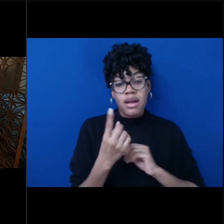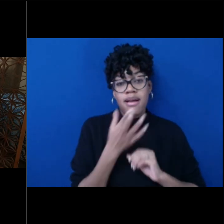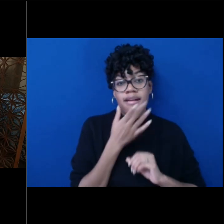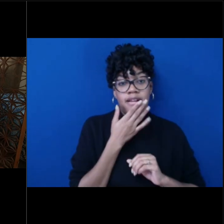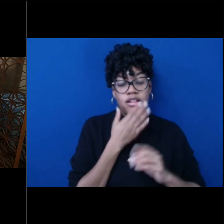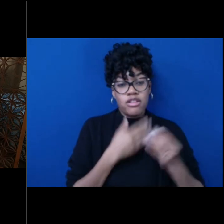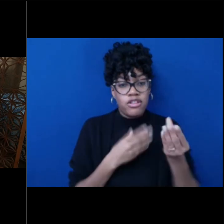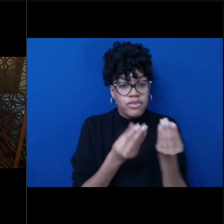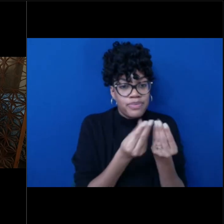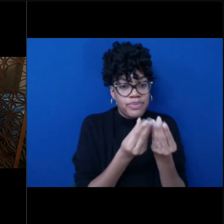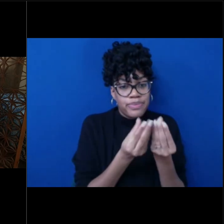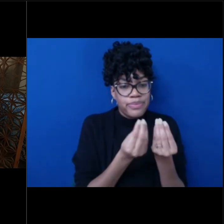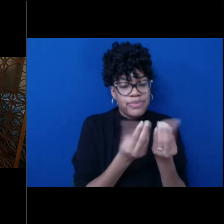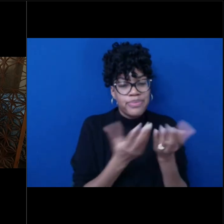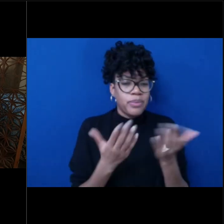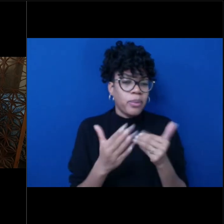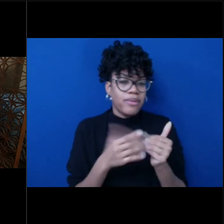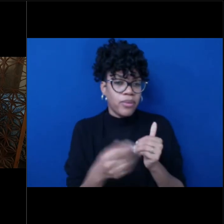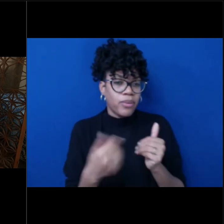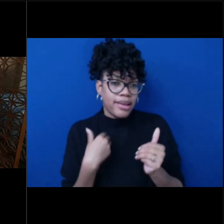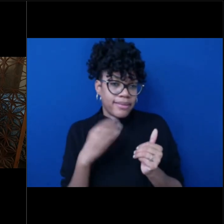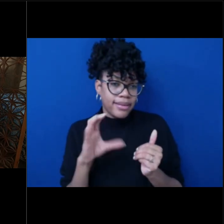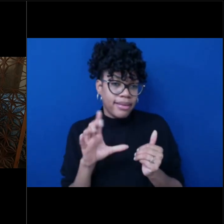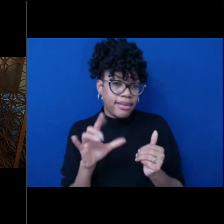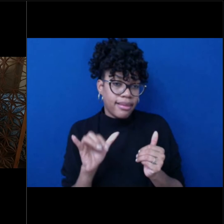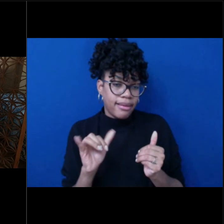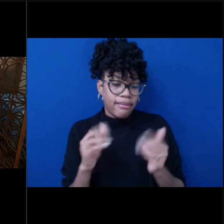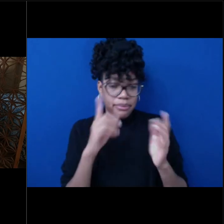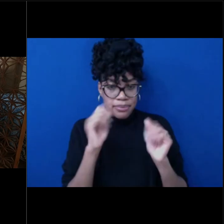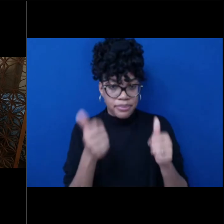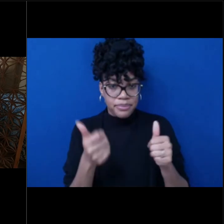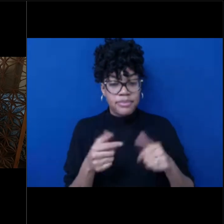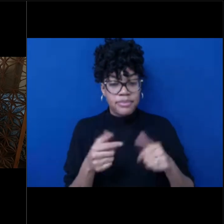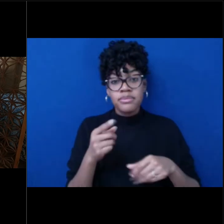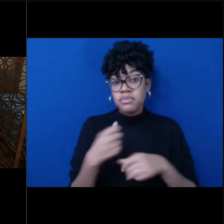or whatever modeling clay, whatever you got. If you folks made it, that's awesome too.